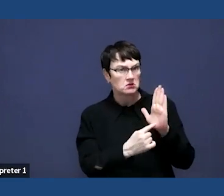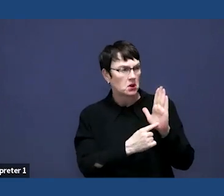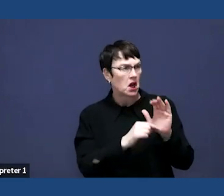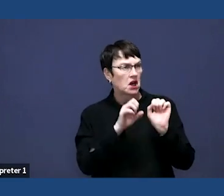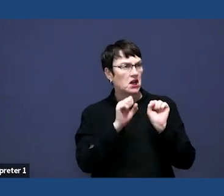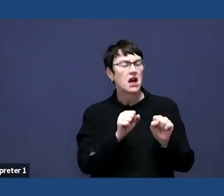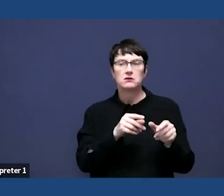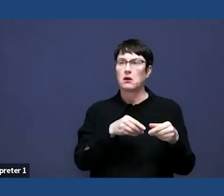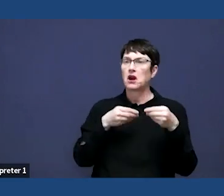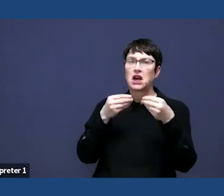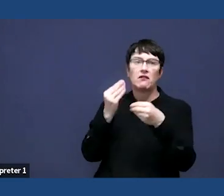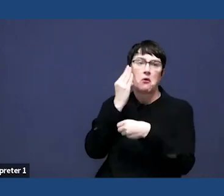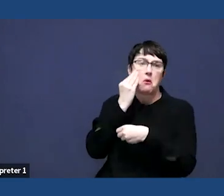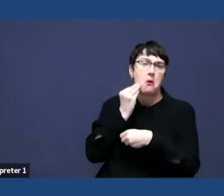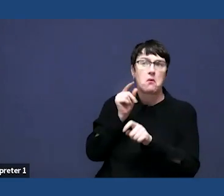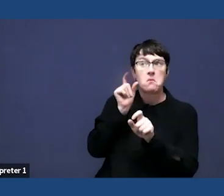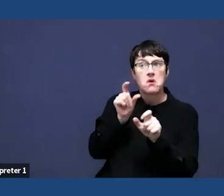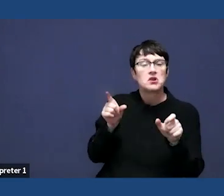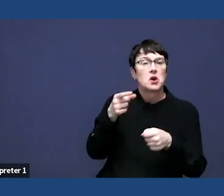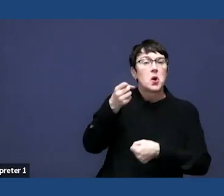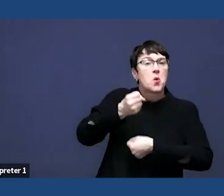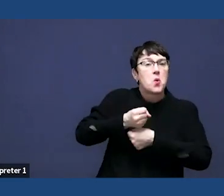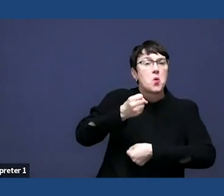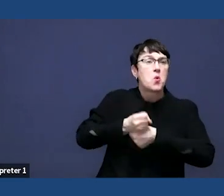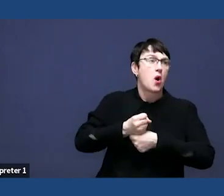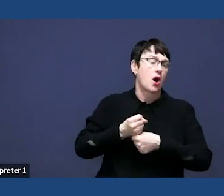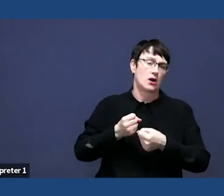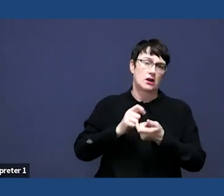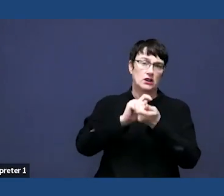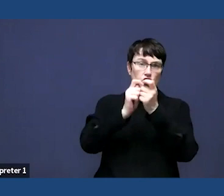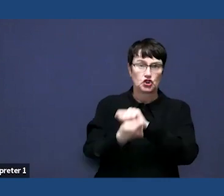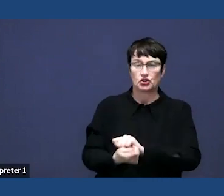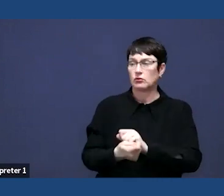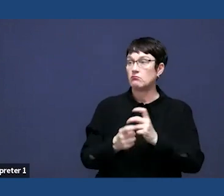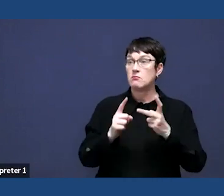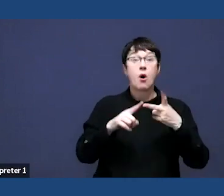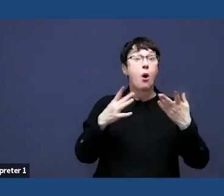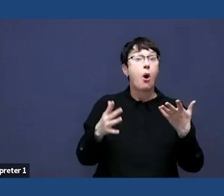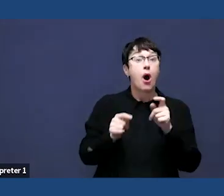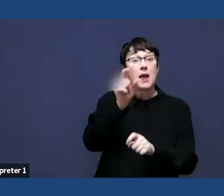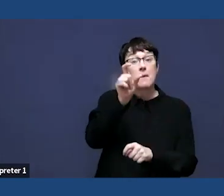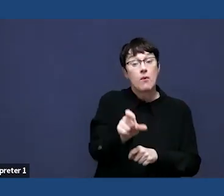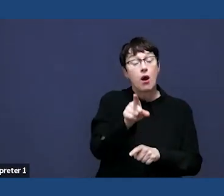Why are they supporting the needs of the care workers, these people in their 40s and 50s,